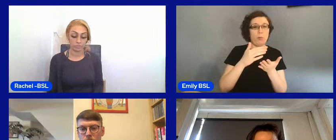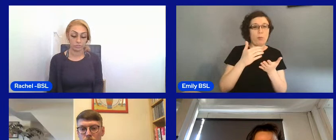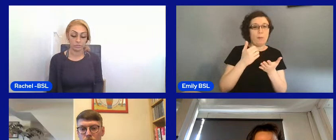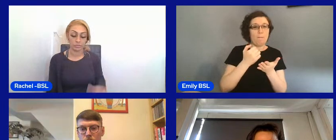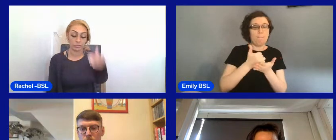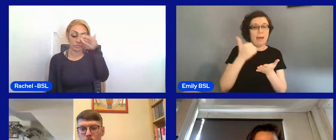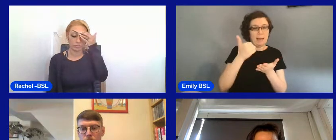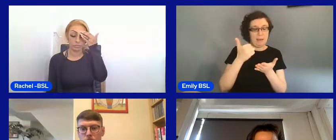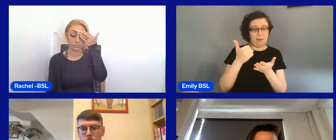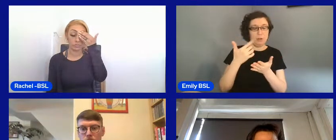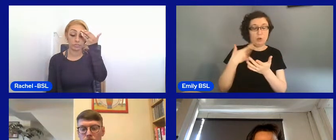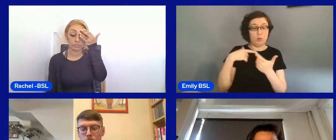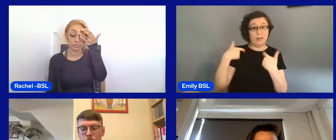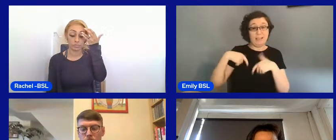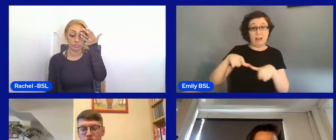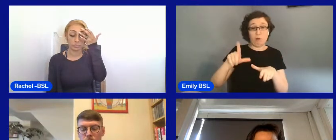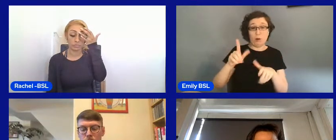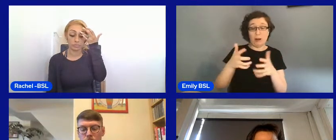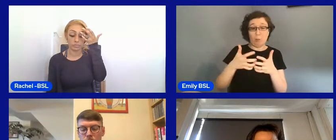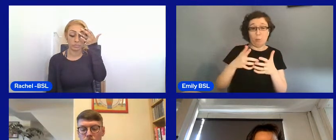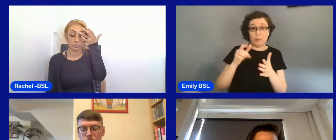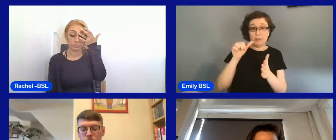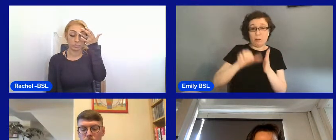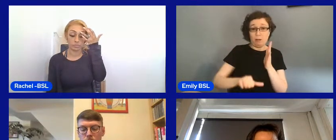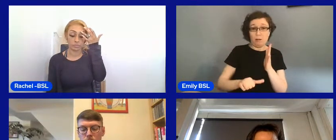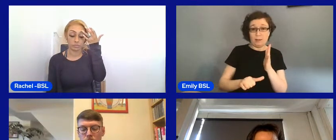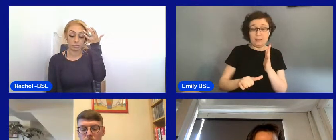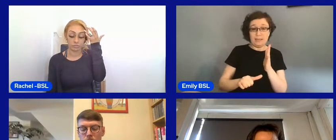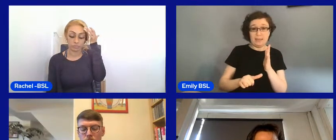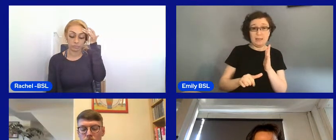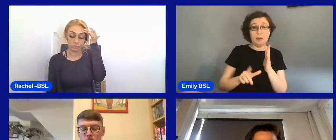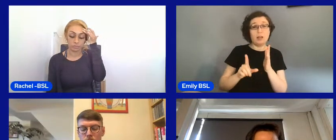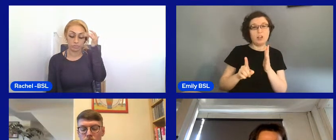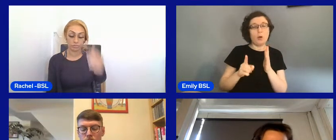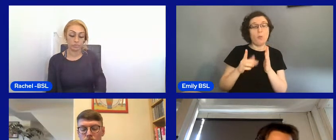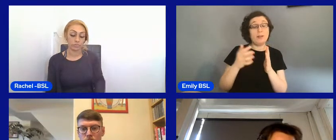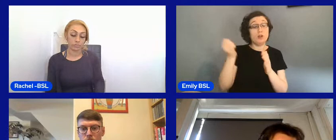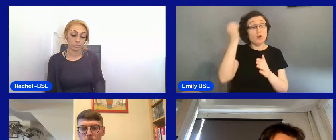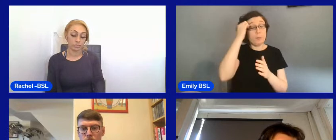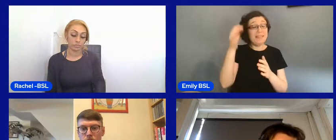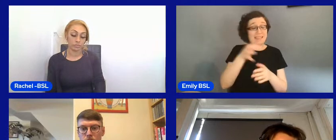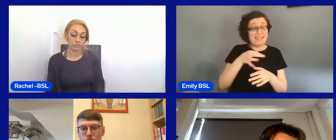So, we have just recently been awarded funding by unlimited and partnering with the Southbank.